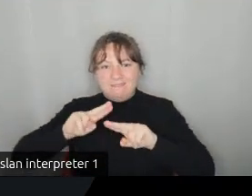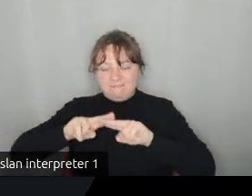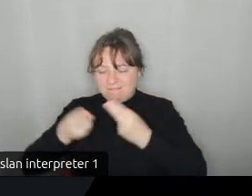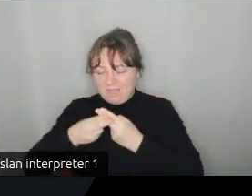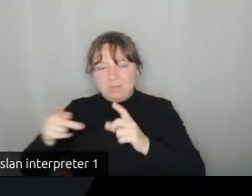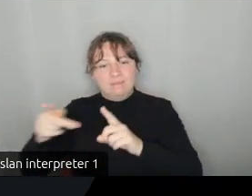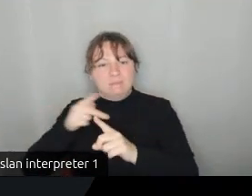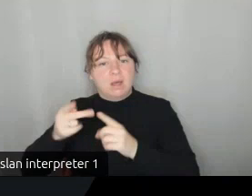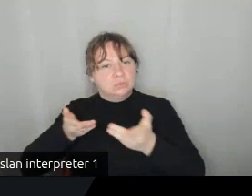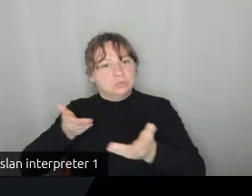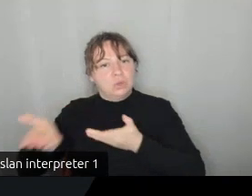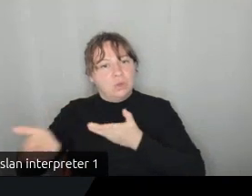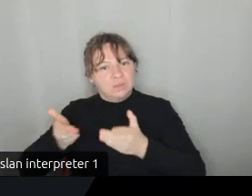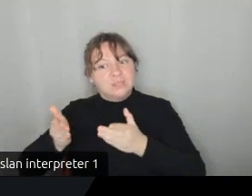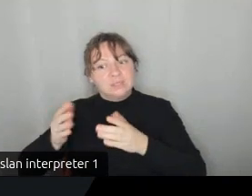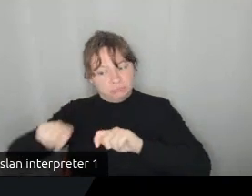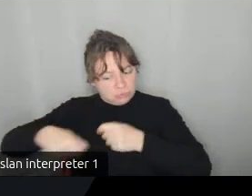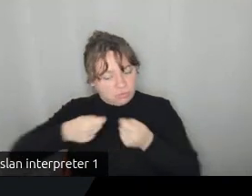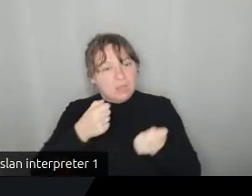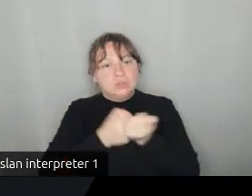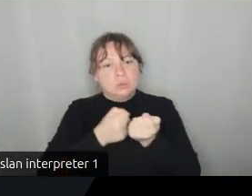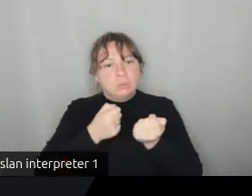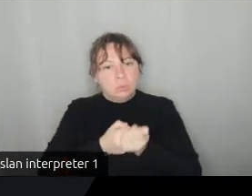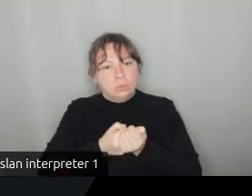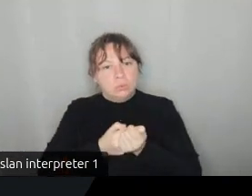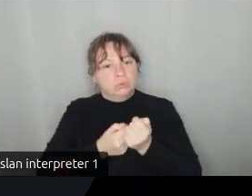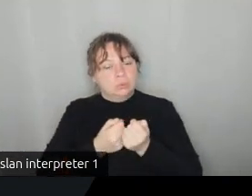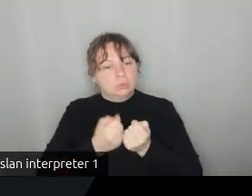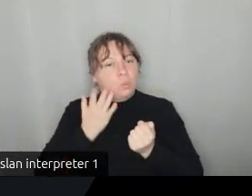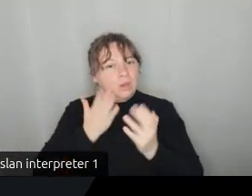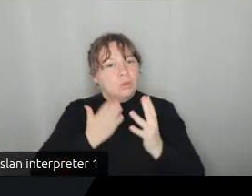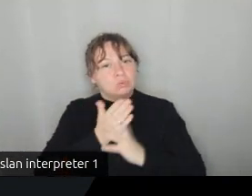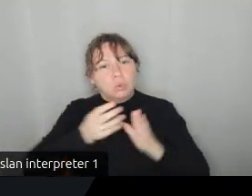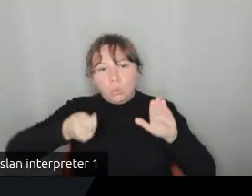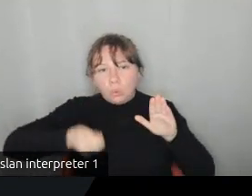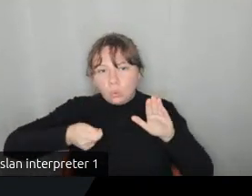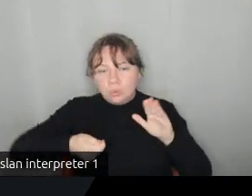clients going through court. So for example at the Brisbane magistrate court we have domestic